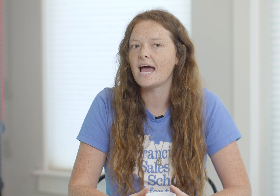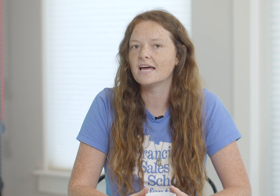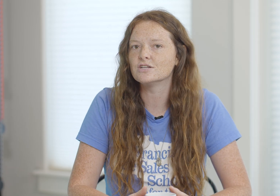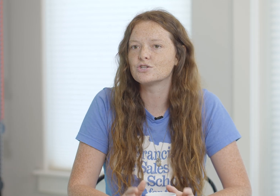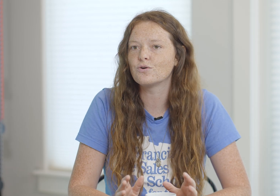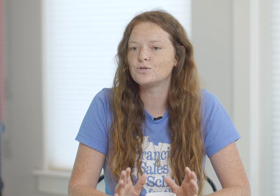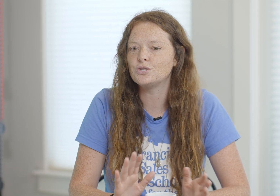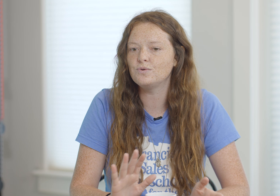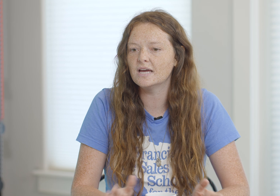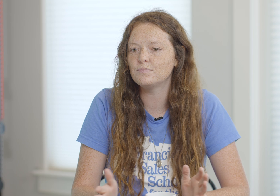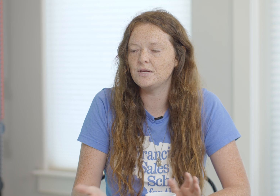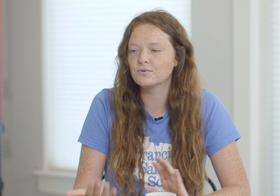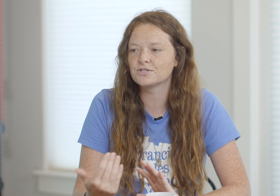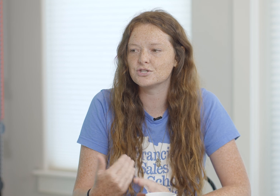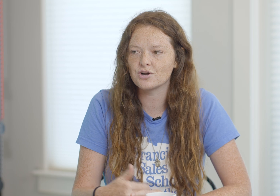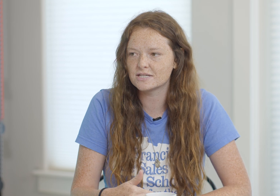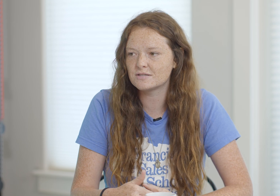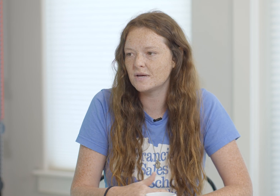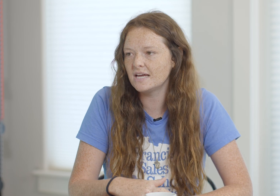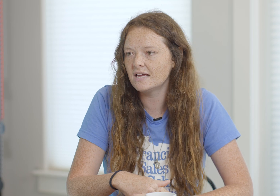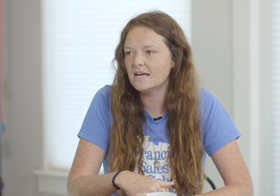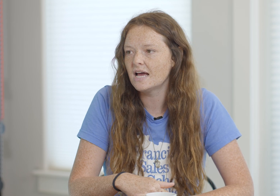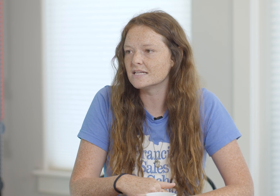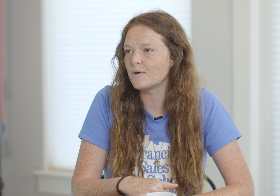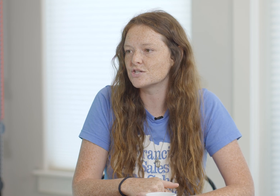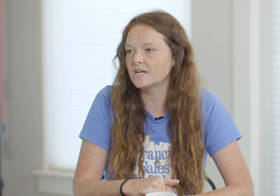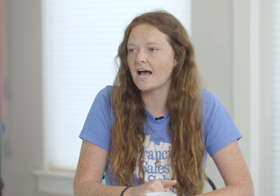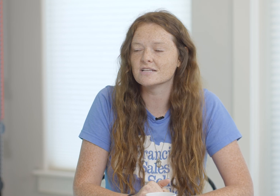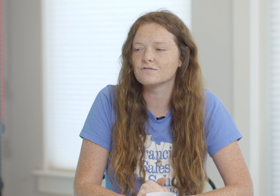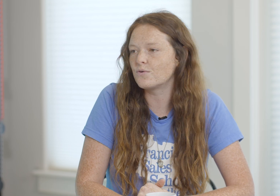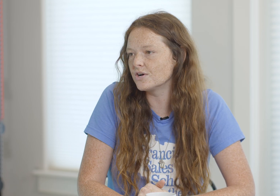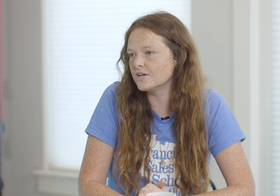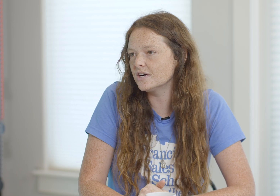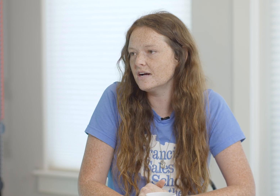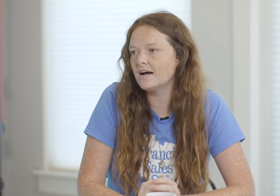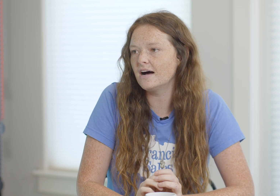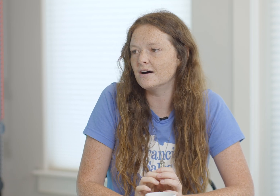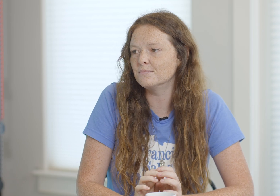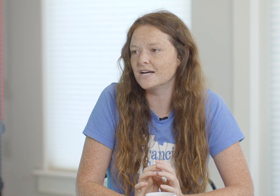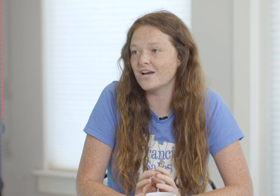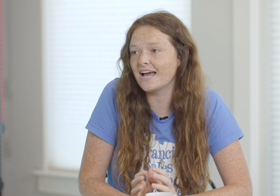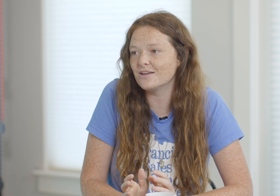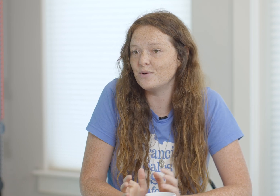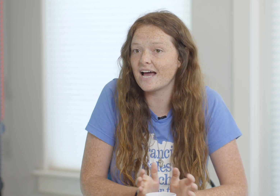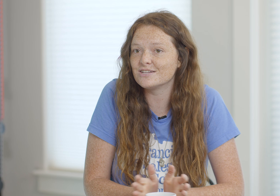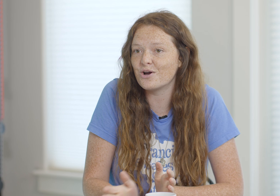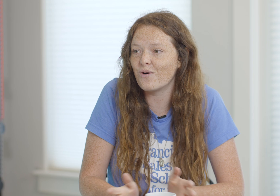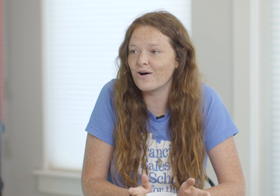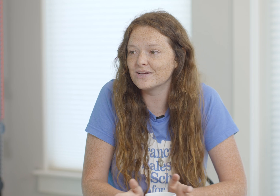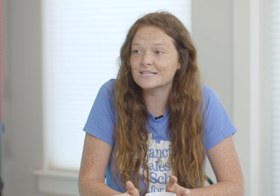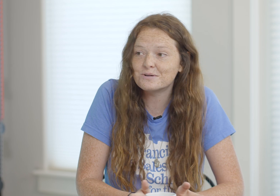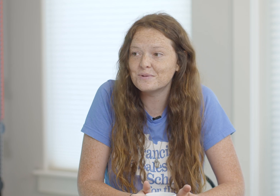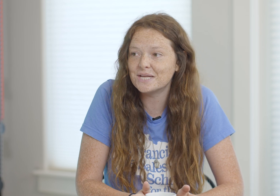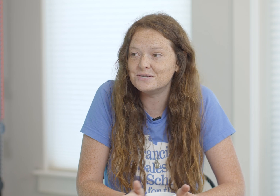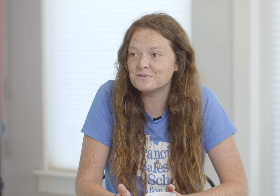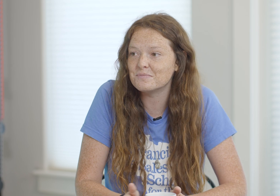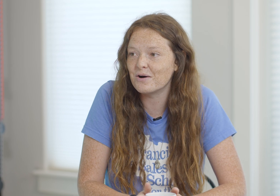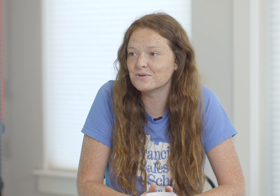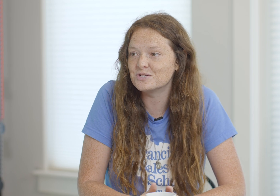And so to get people to trust me, especially as a foreigner, I had, we had to go out a little bit and do some outreach